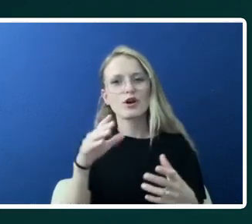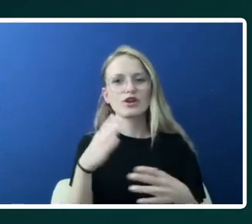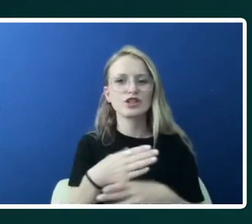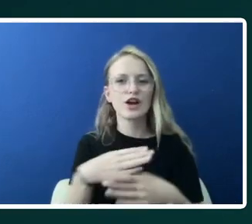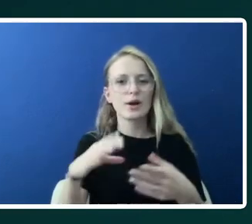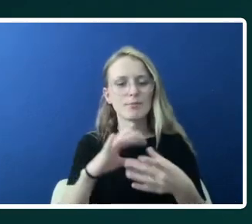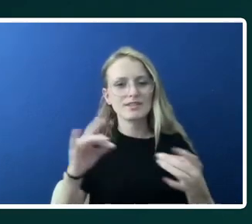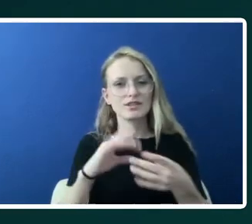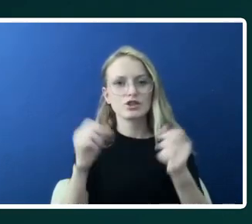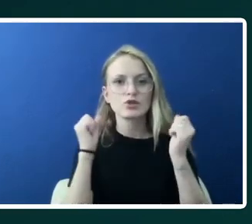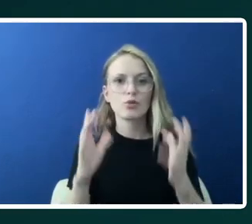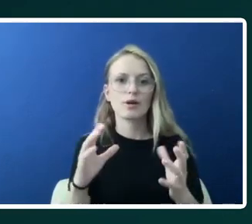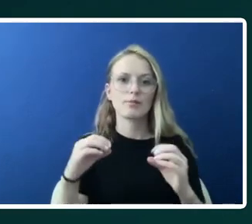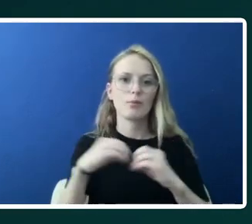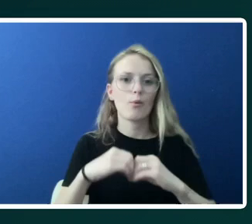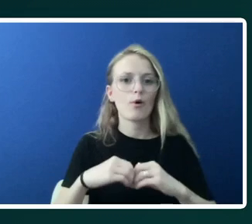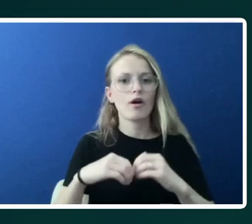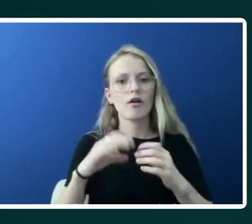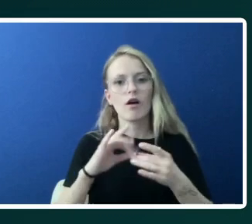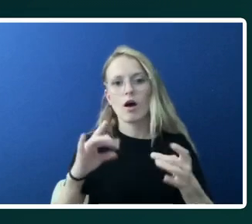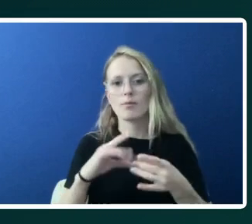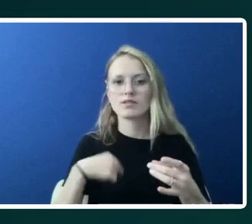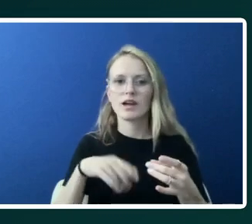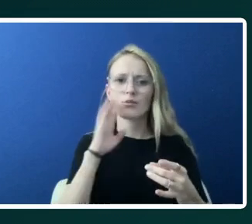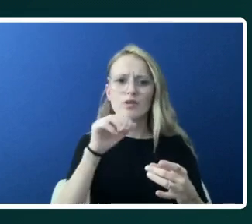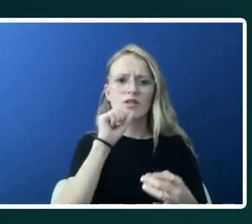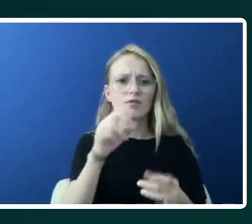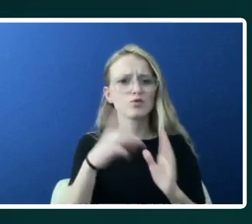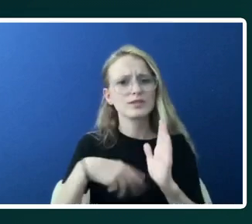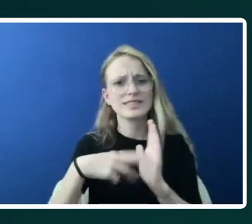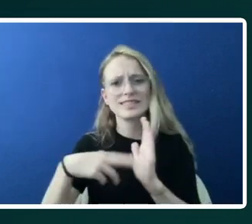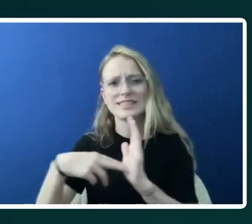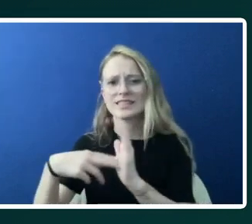and I would love to read them all. And definitely after this, I'm going to take some time to read